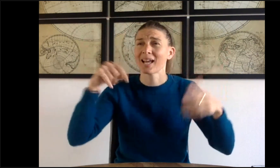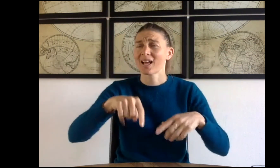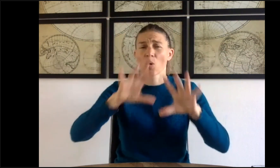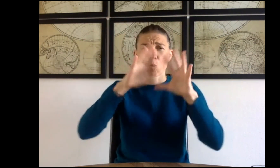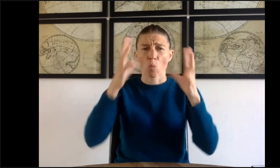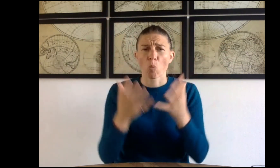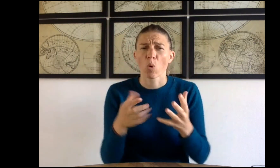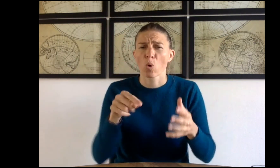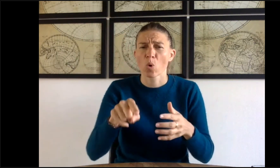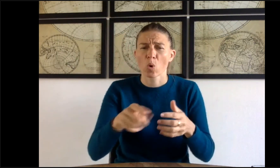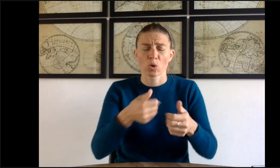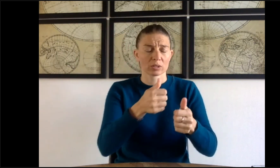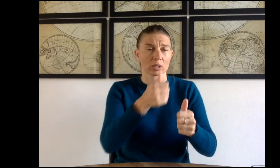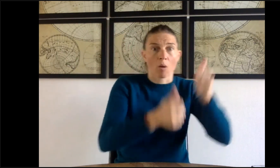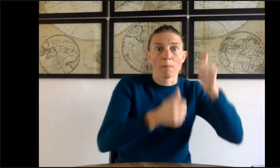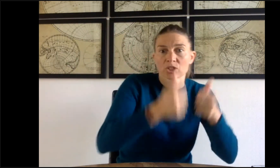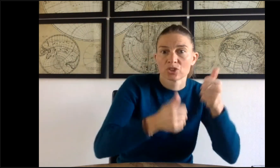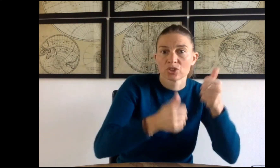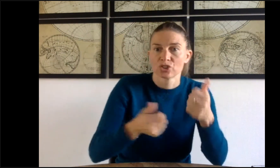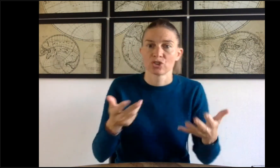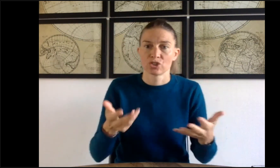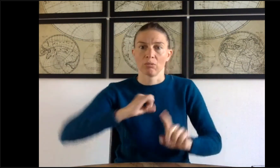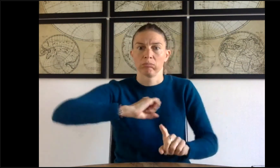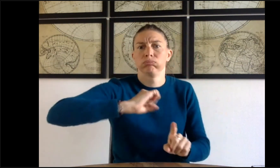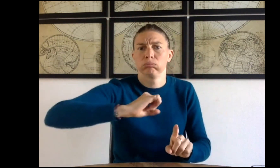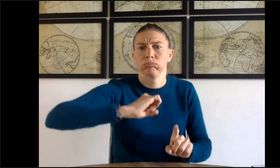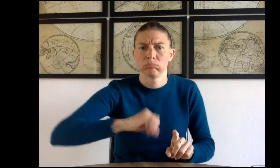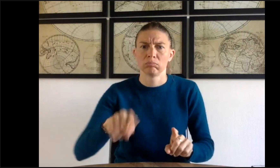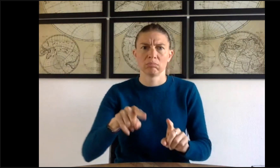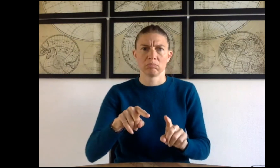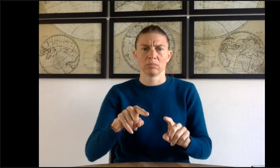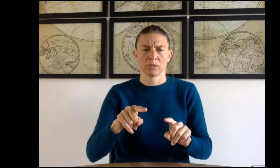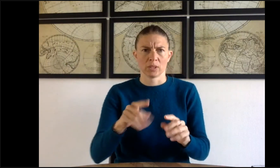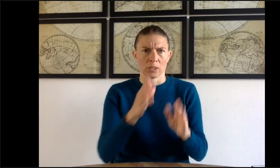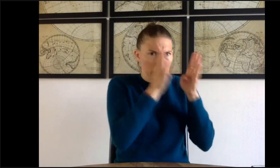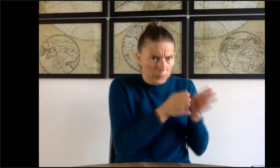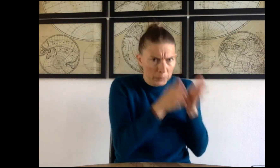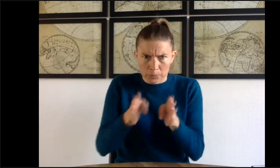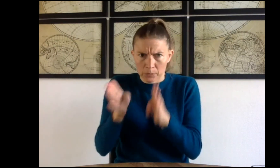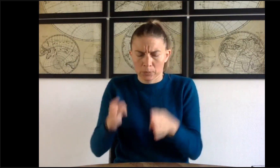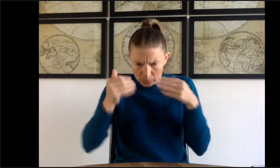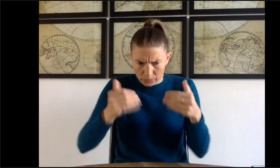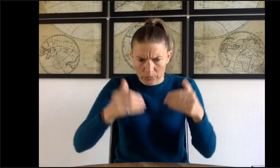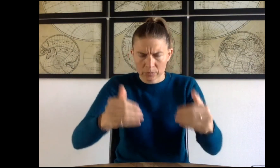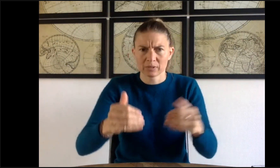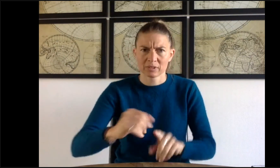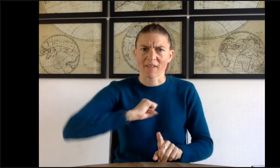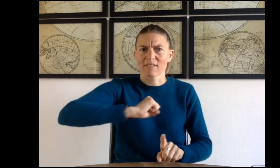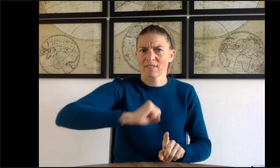At a certain tempo which often is, quickly, quickly, and efficiently